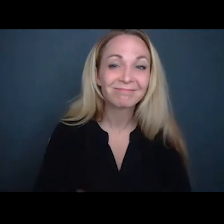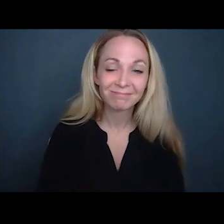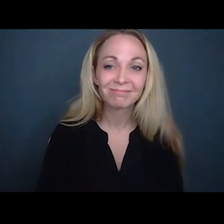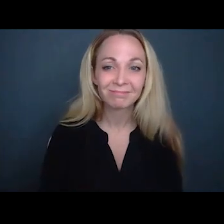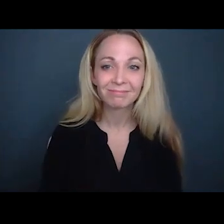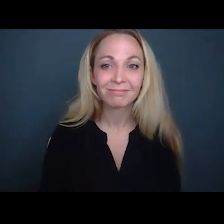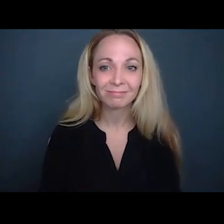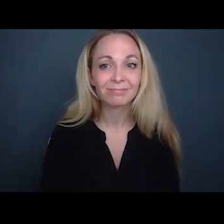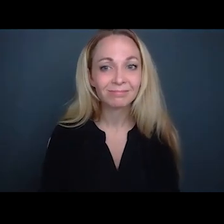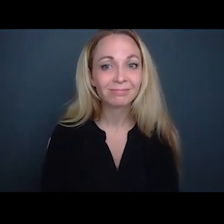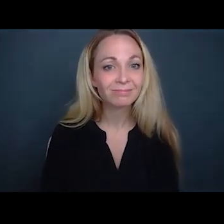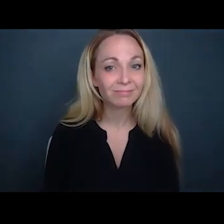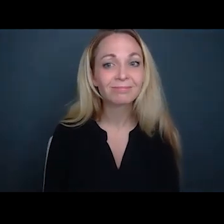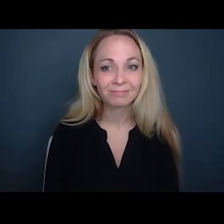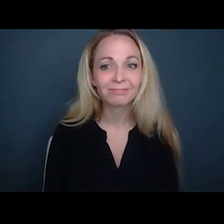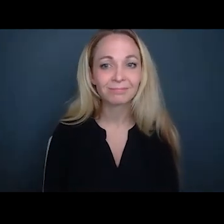space. Next slide.